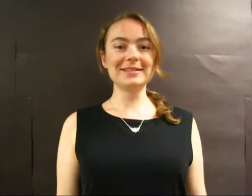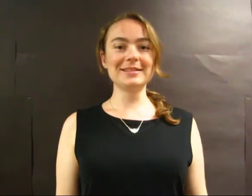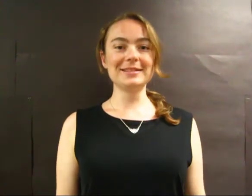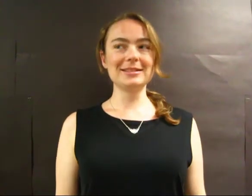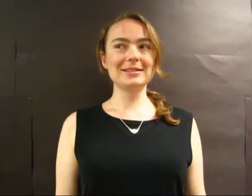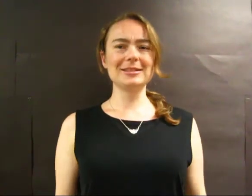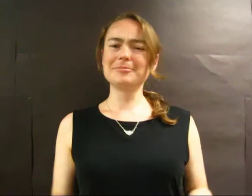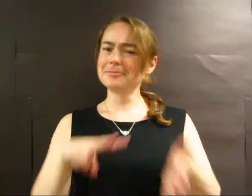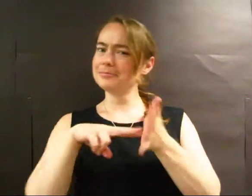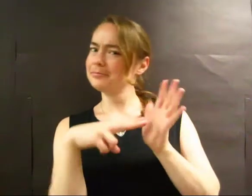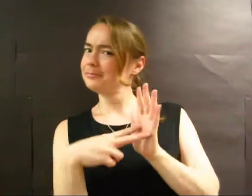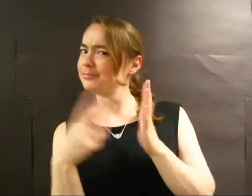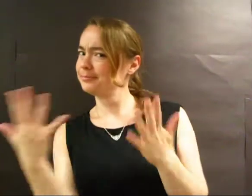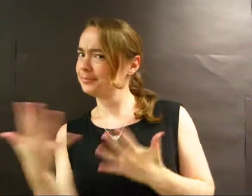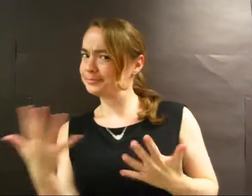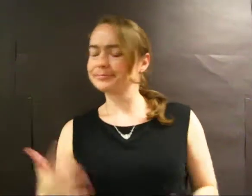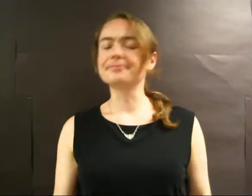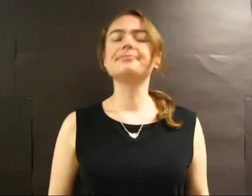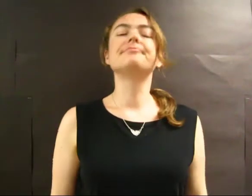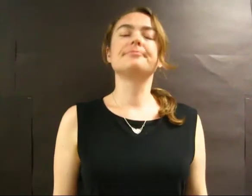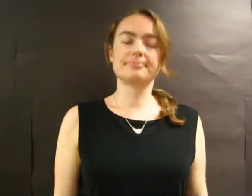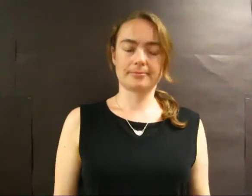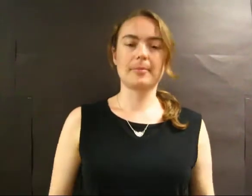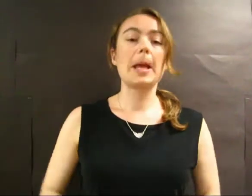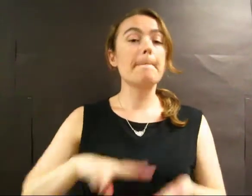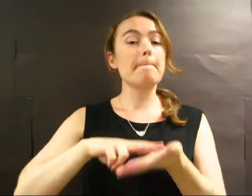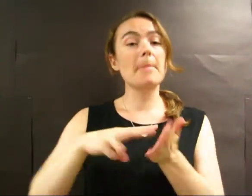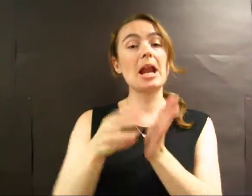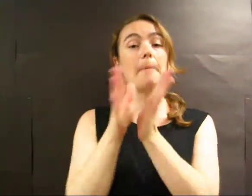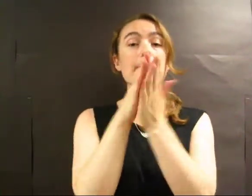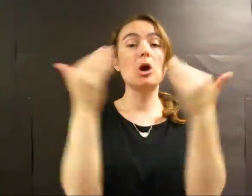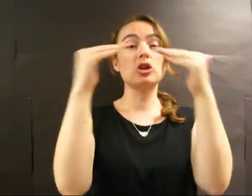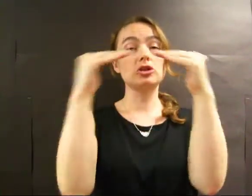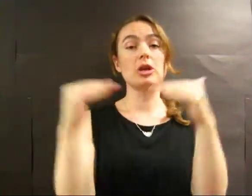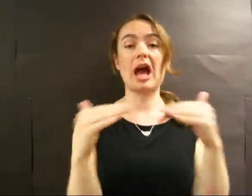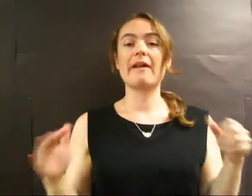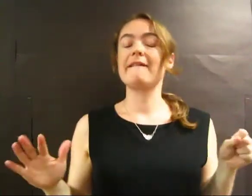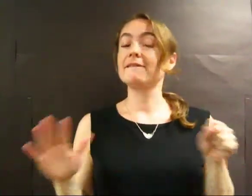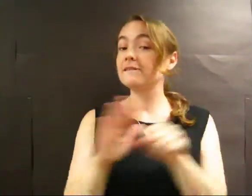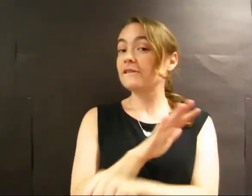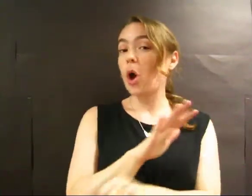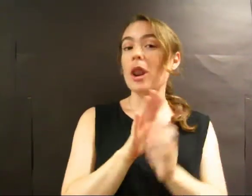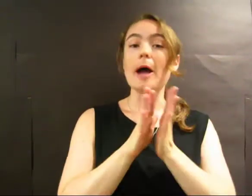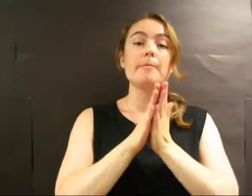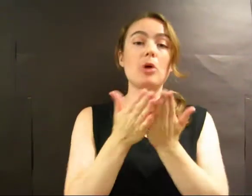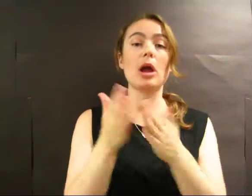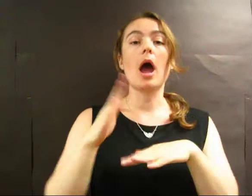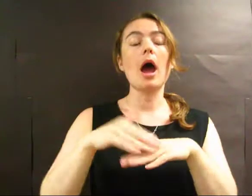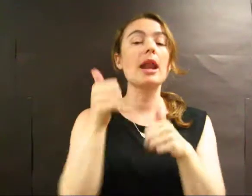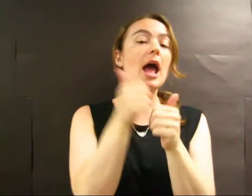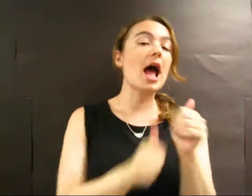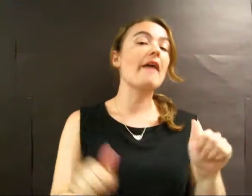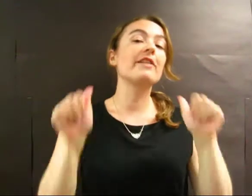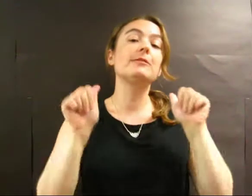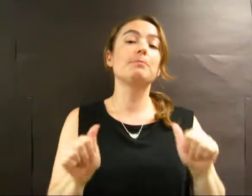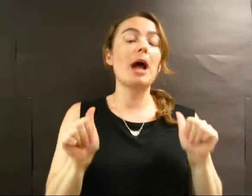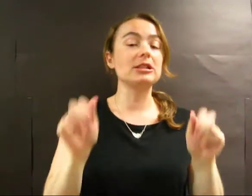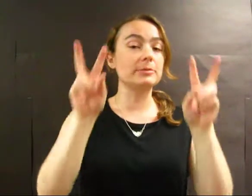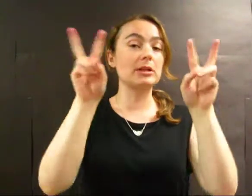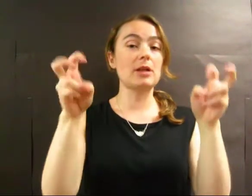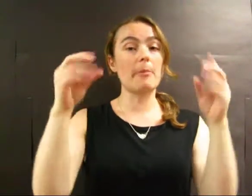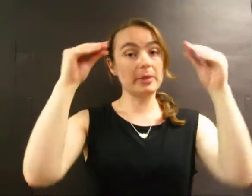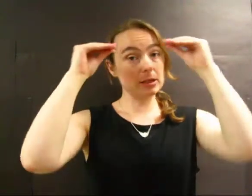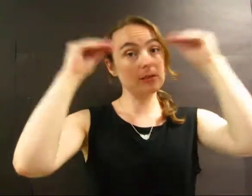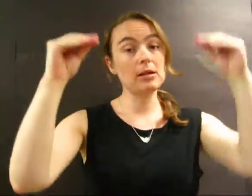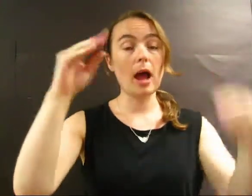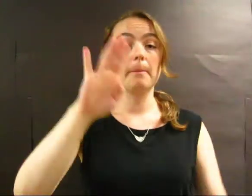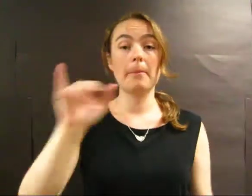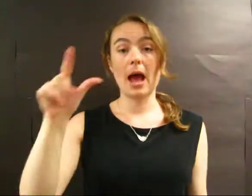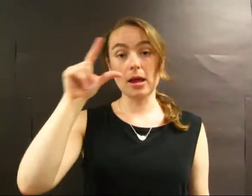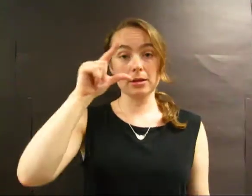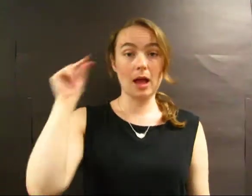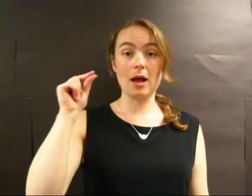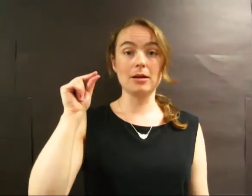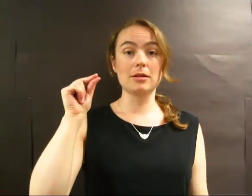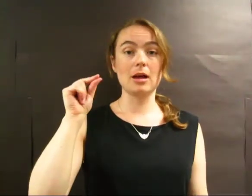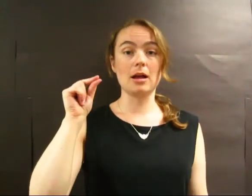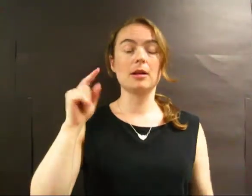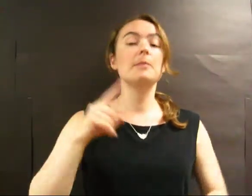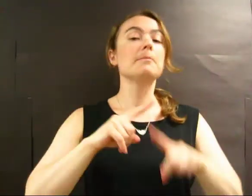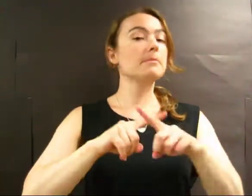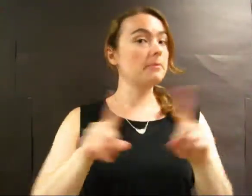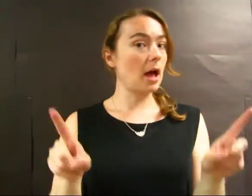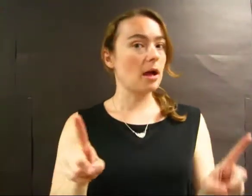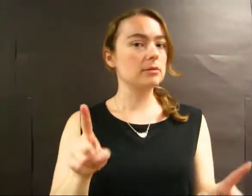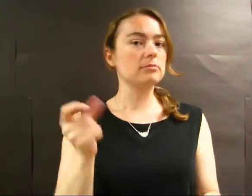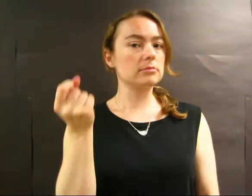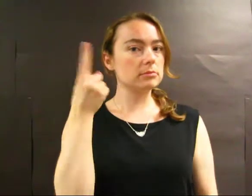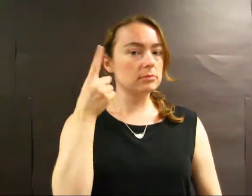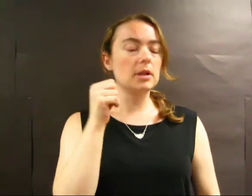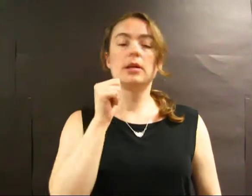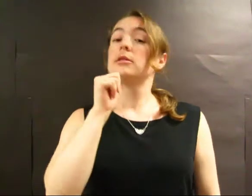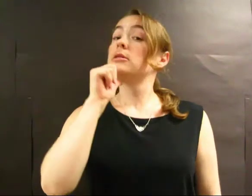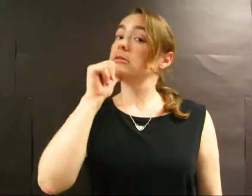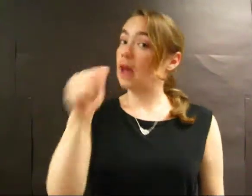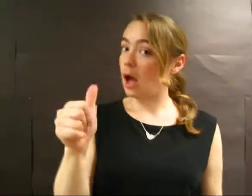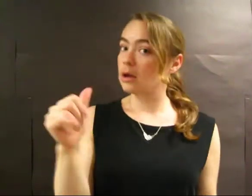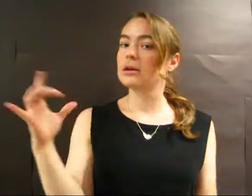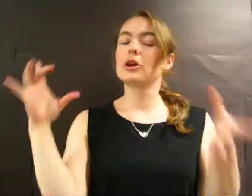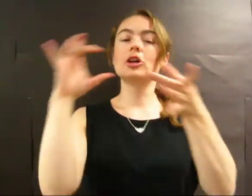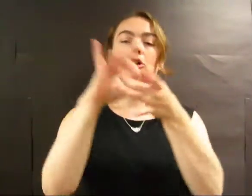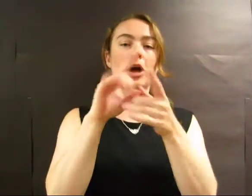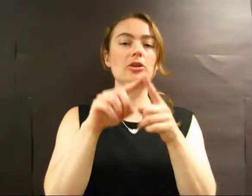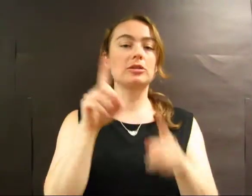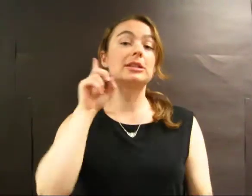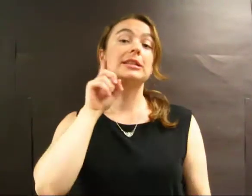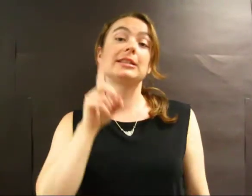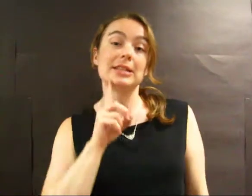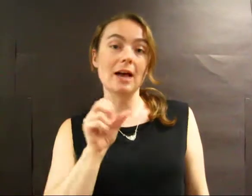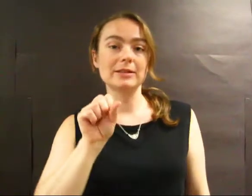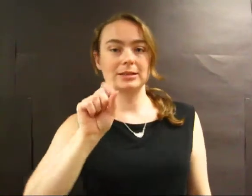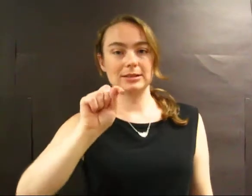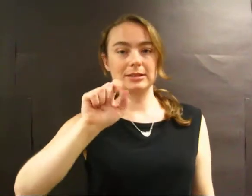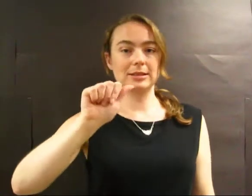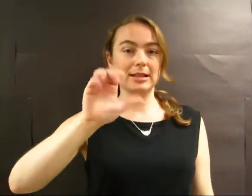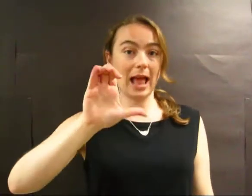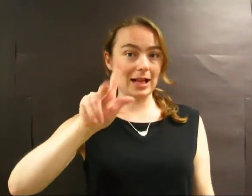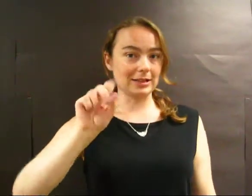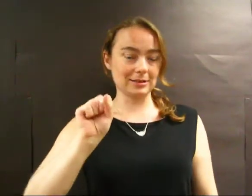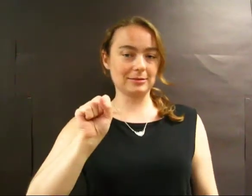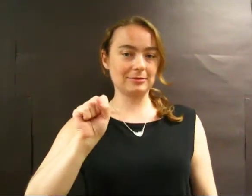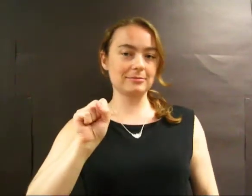What does 'General Stacks' mean? It's everything you can think of that's taught at Gallaudet but is NOT deaf-related.